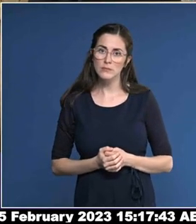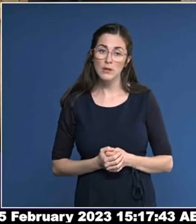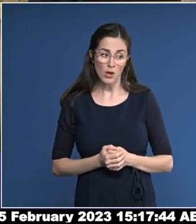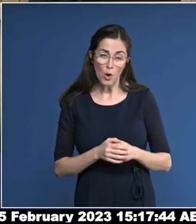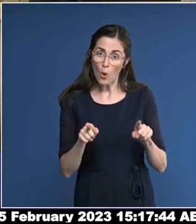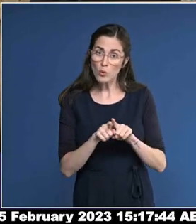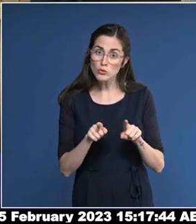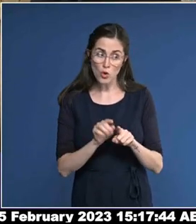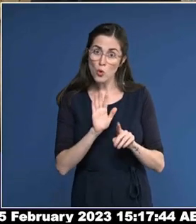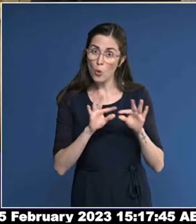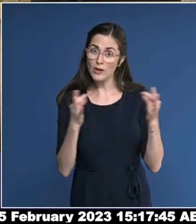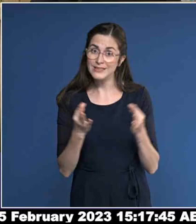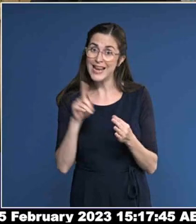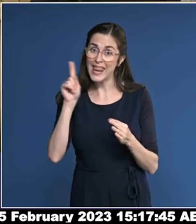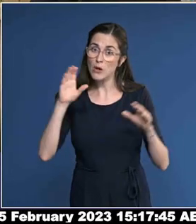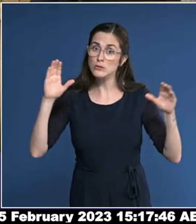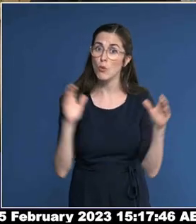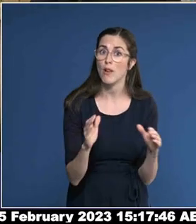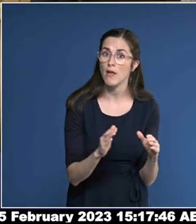Yes. MS TOOHEY: That's the intent, yes.